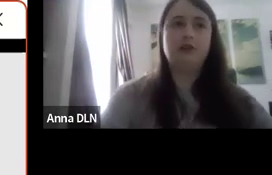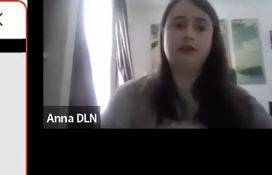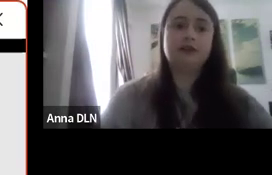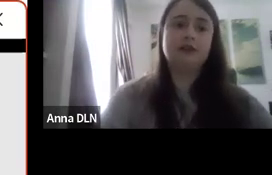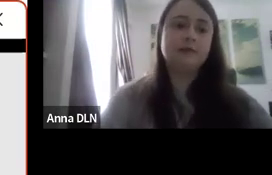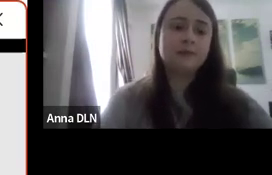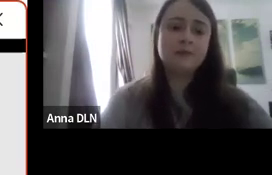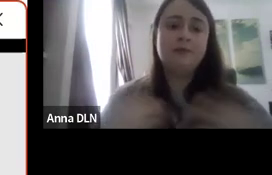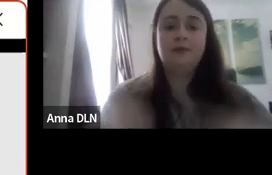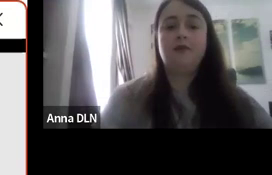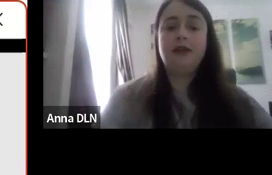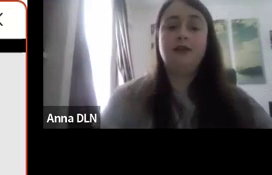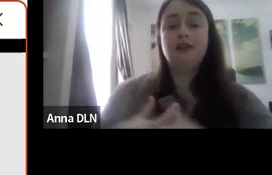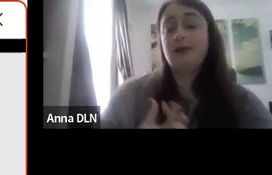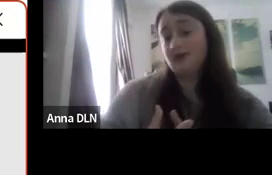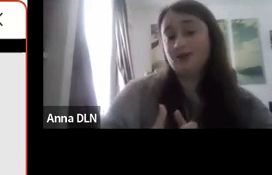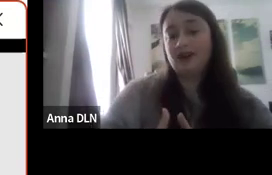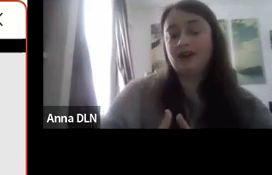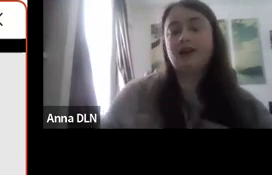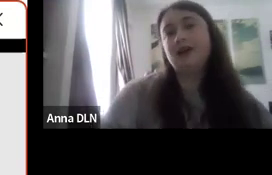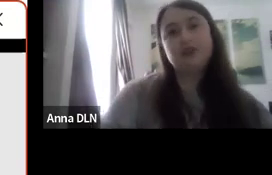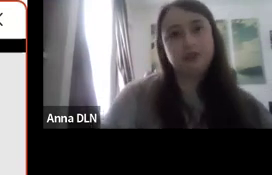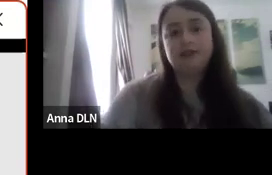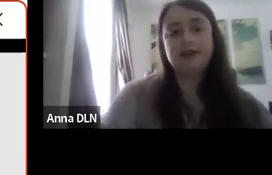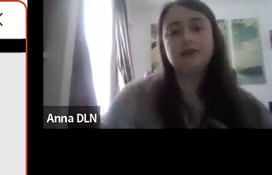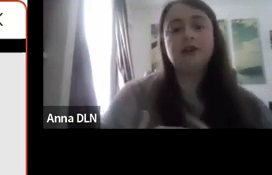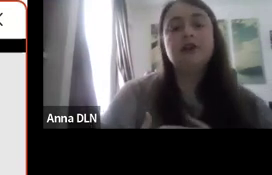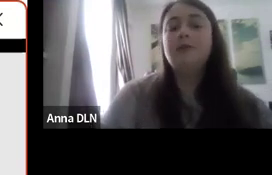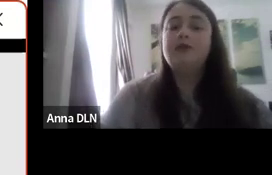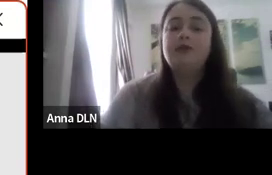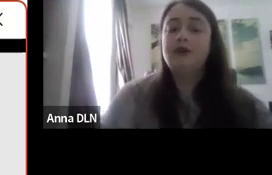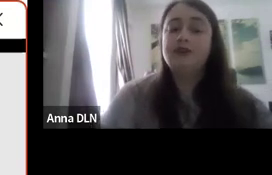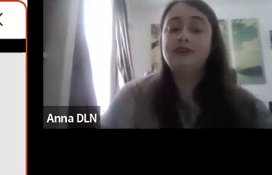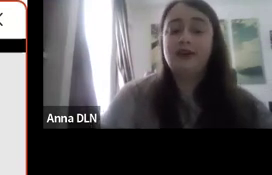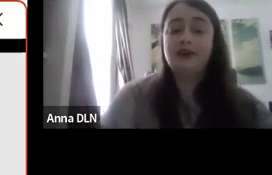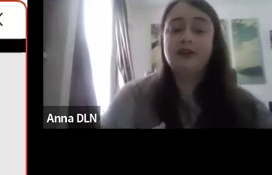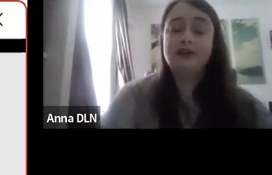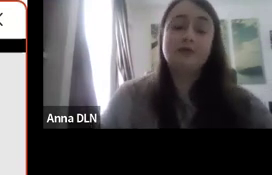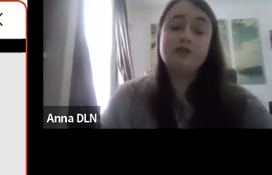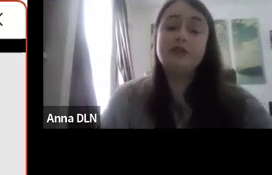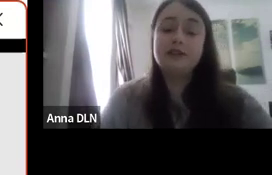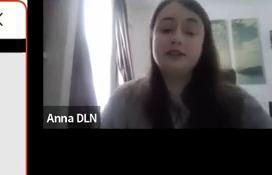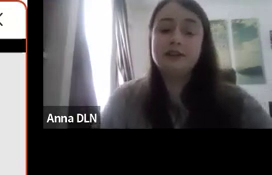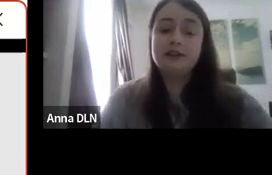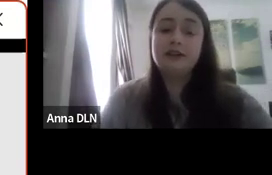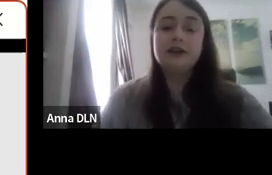the university.For me, the biggest source I'd highlight is student-led. Most universities have a disabled student-led society.